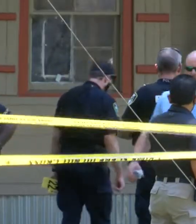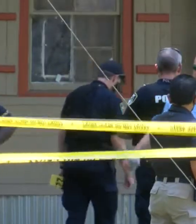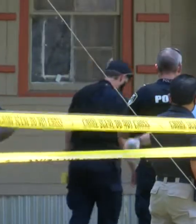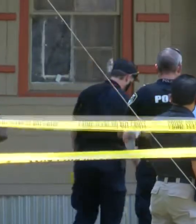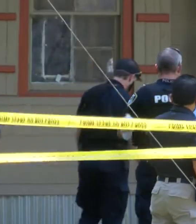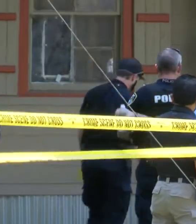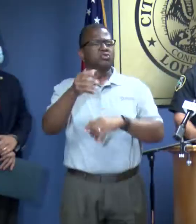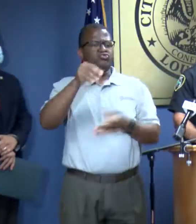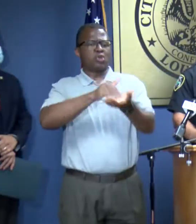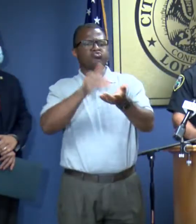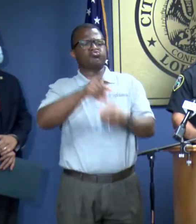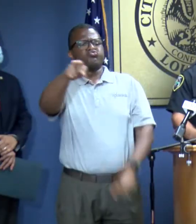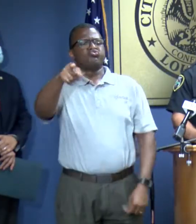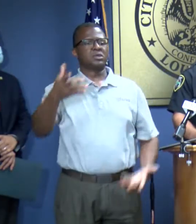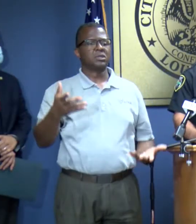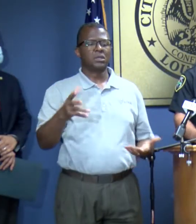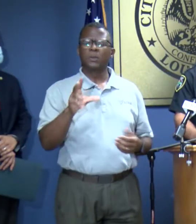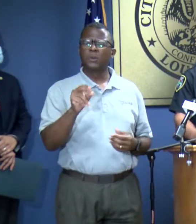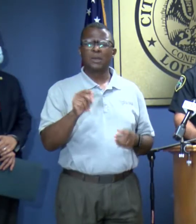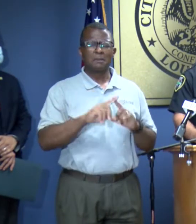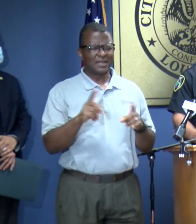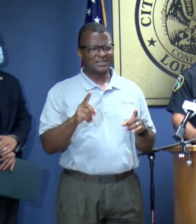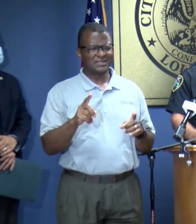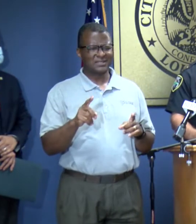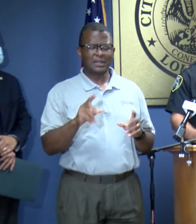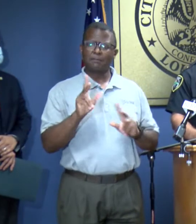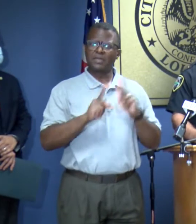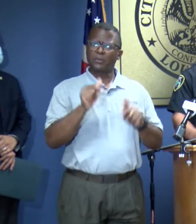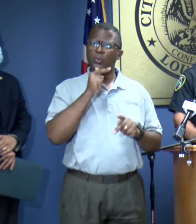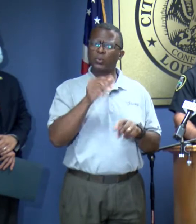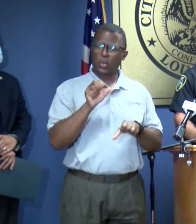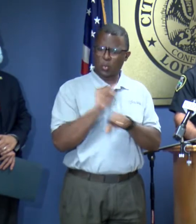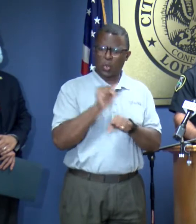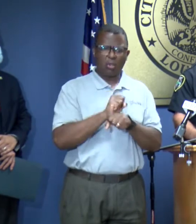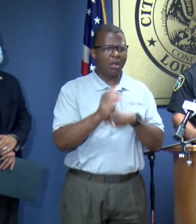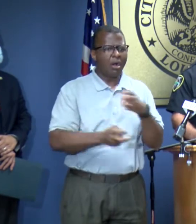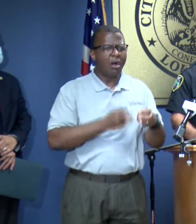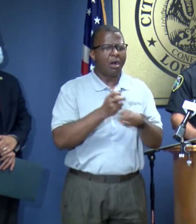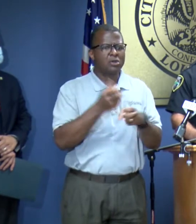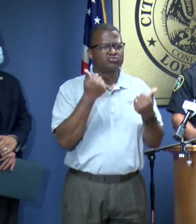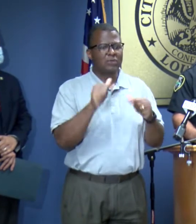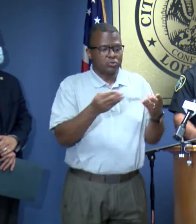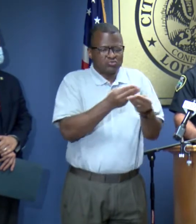tirelessly to solve and prevent violent crime in our